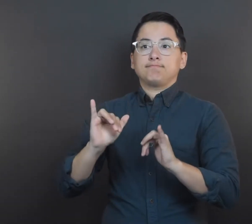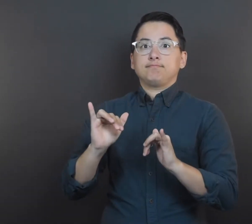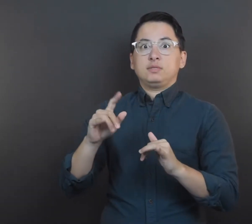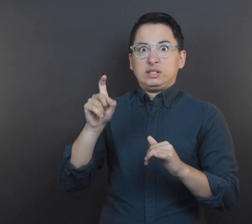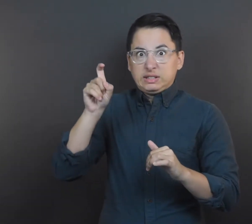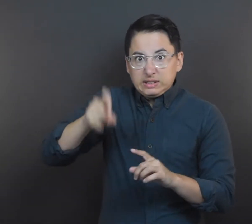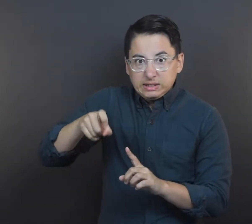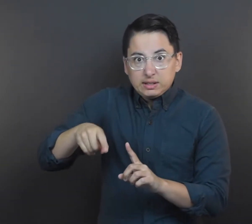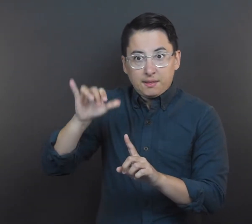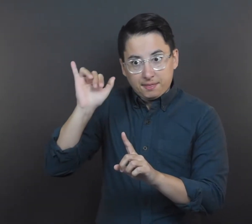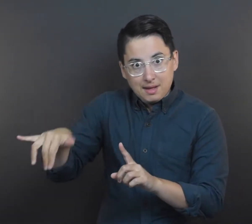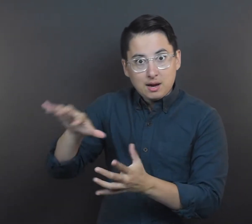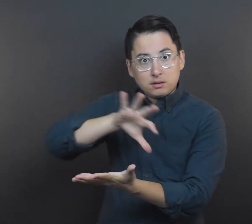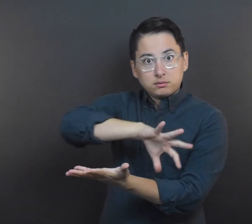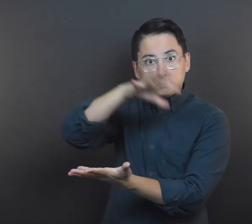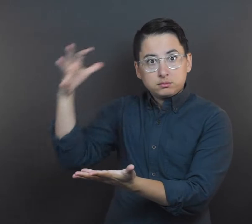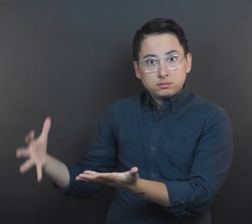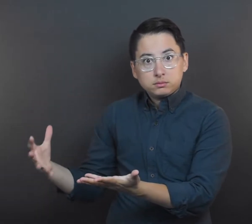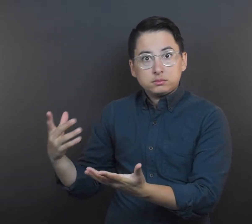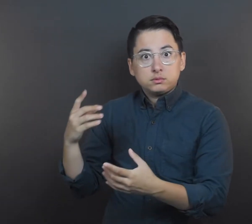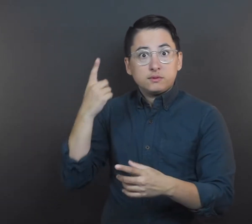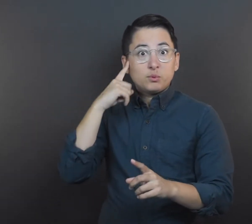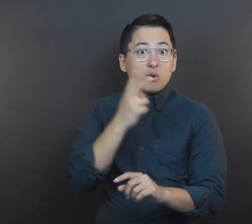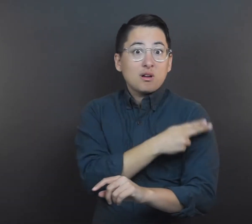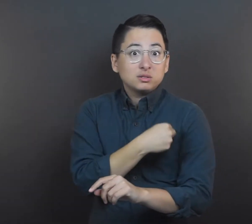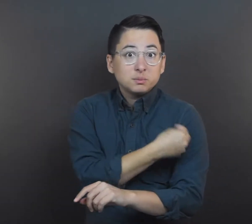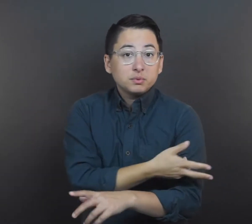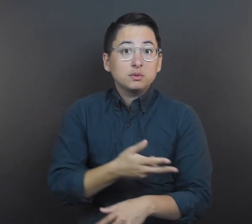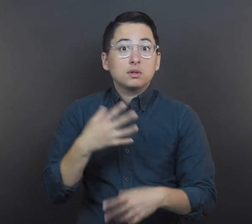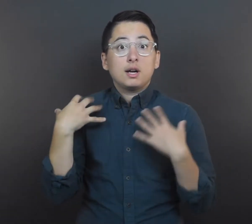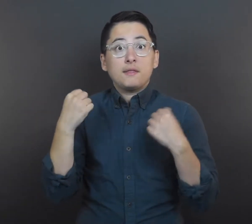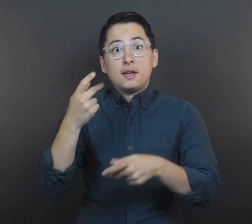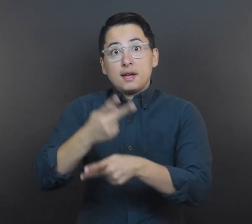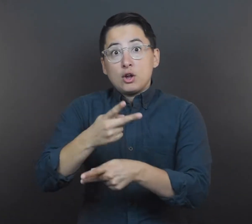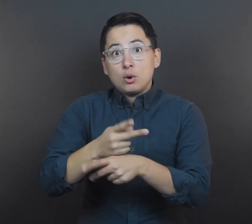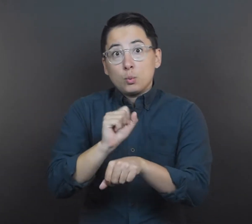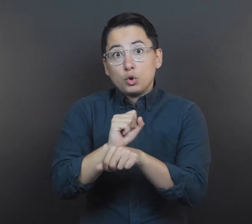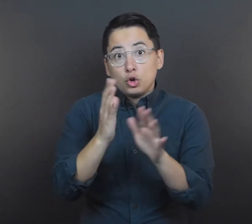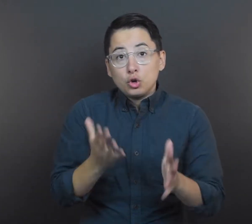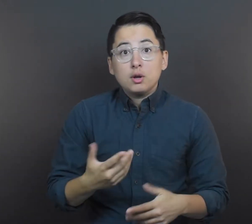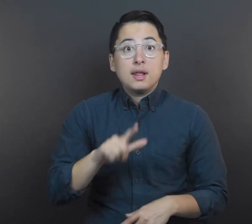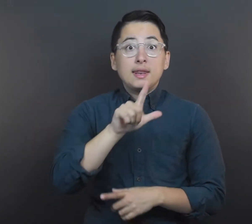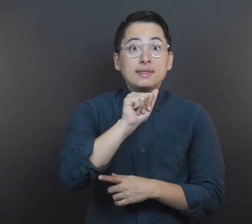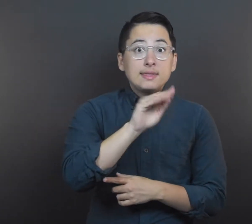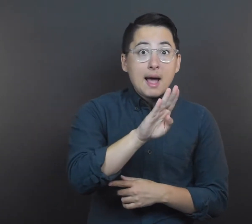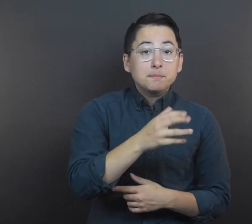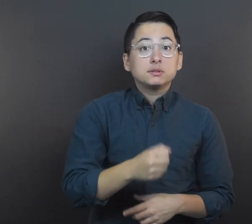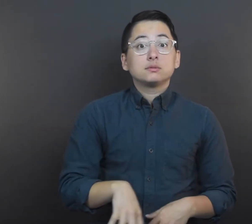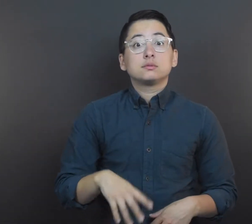to realize there was going to be a vital need for that gear.